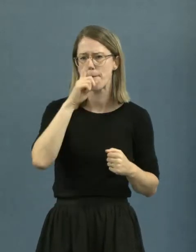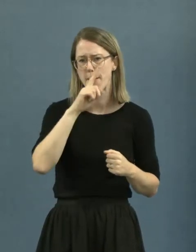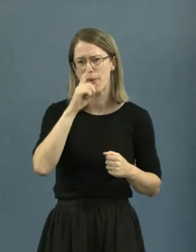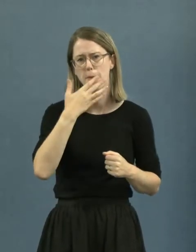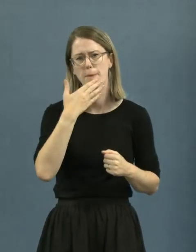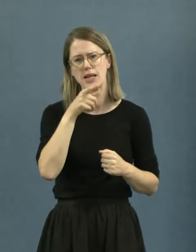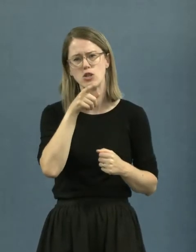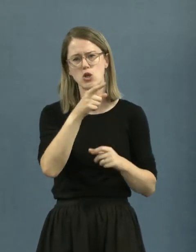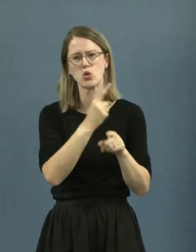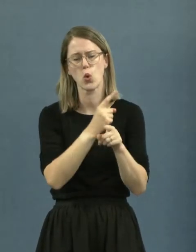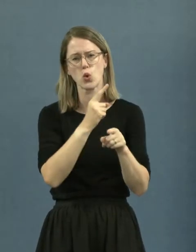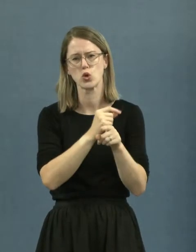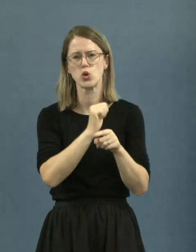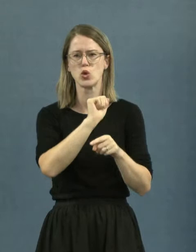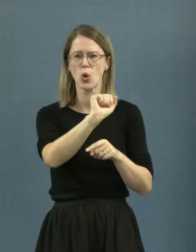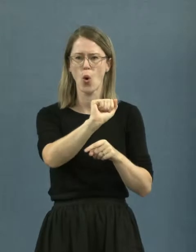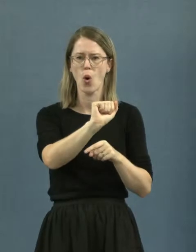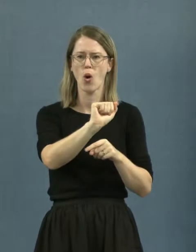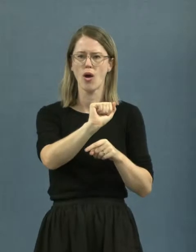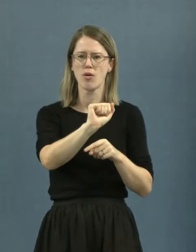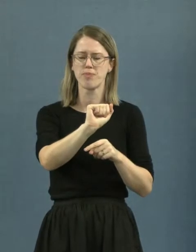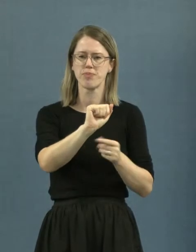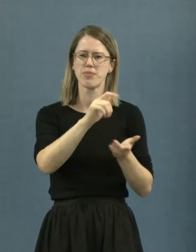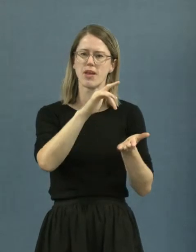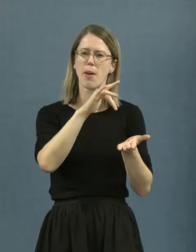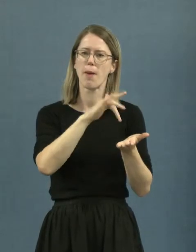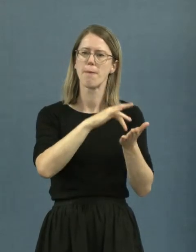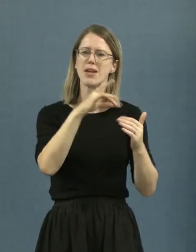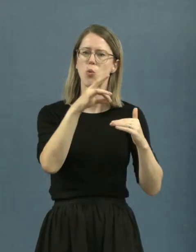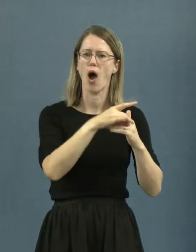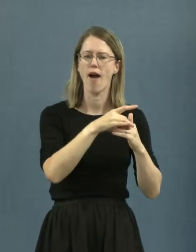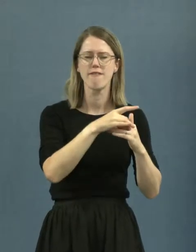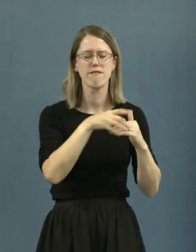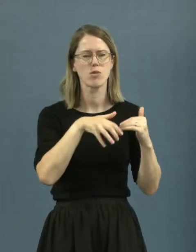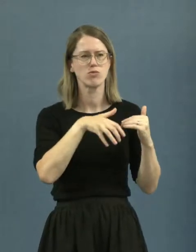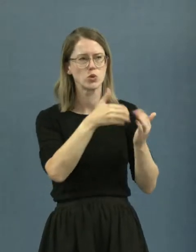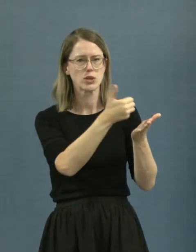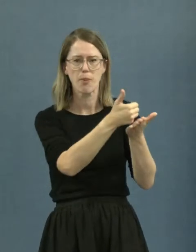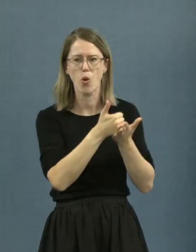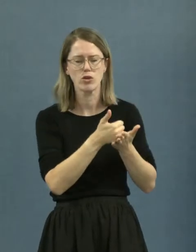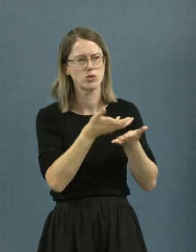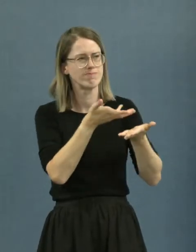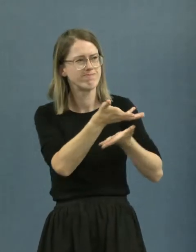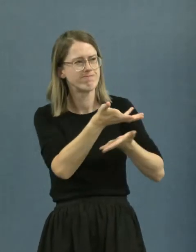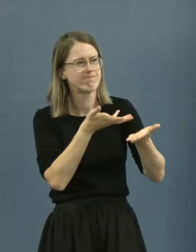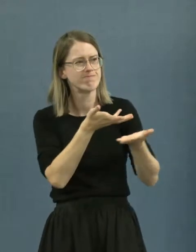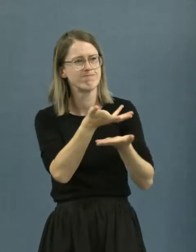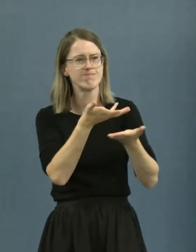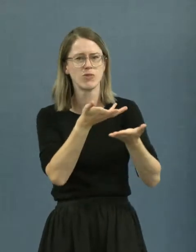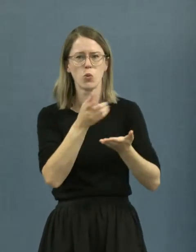people to talk to their maternity, their lead maternity